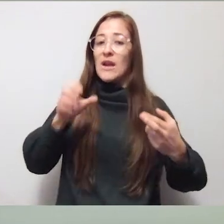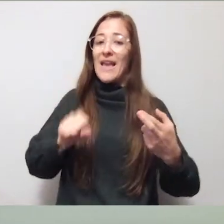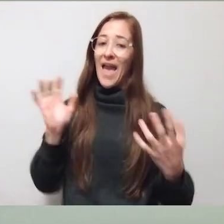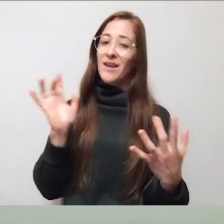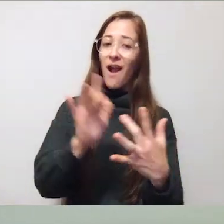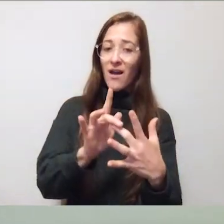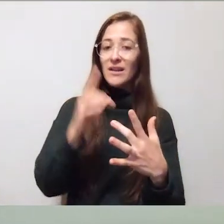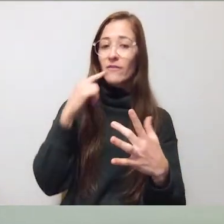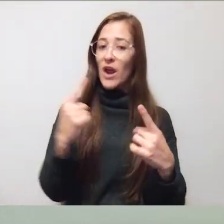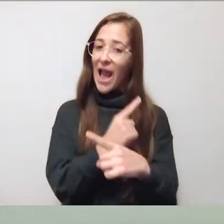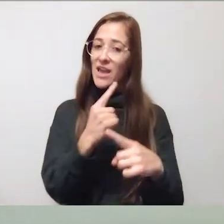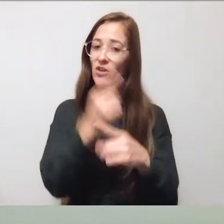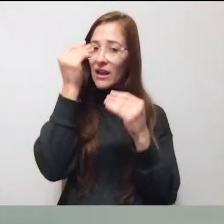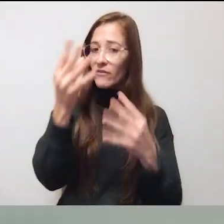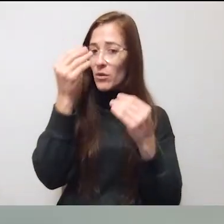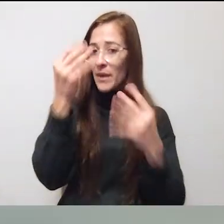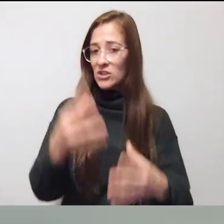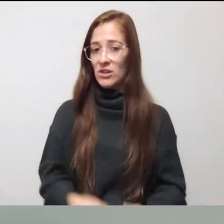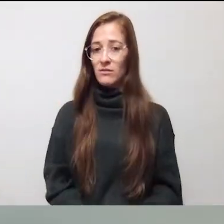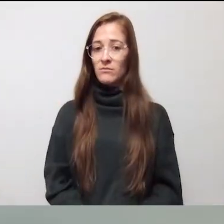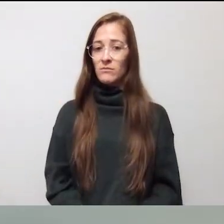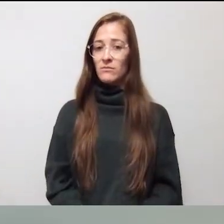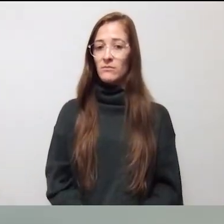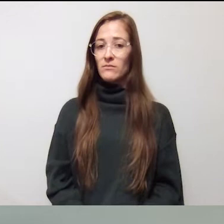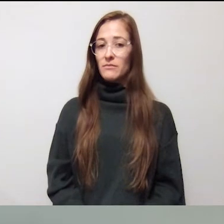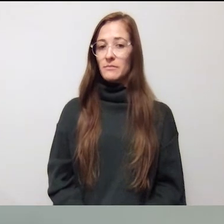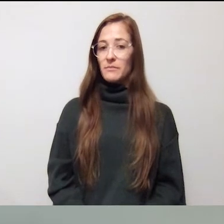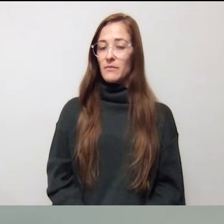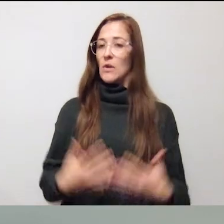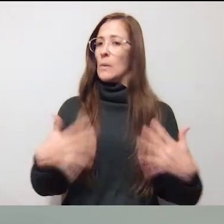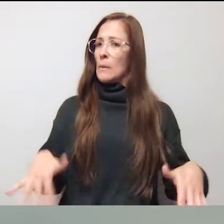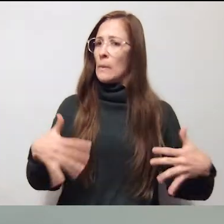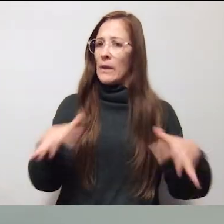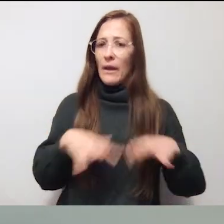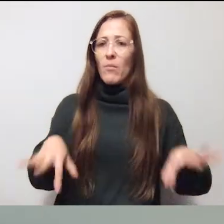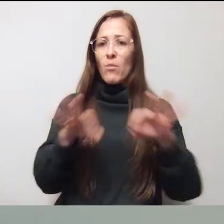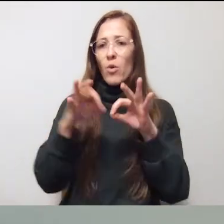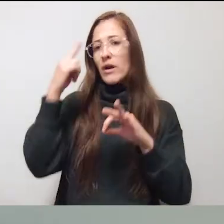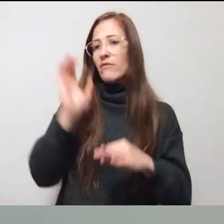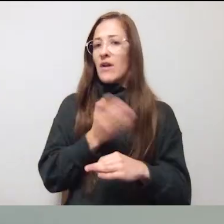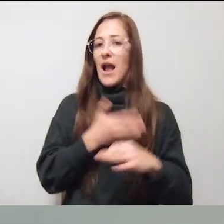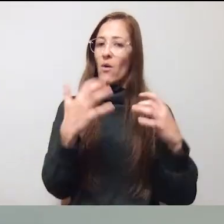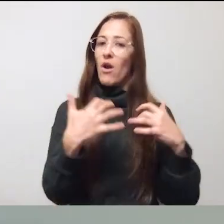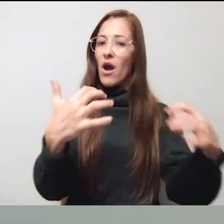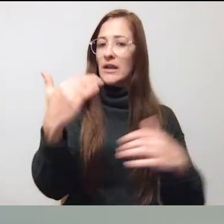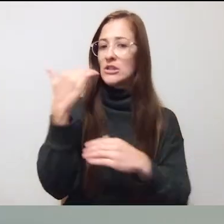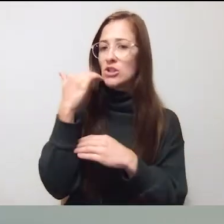for accurate information. I think that is so important for audience to know is making the initial call, right?